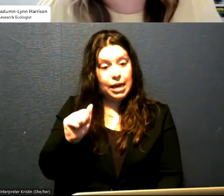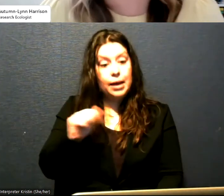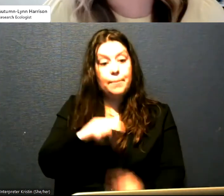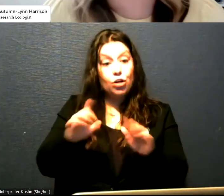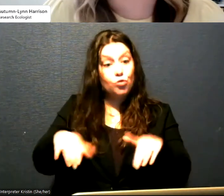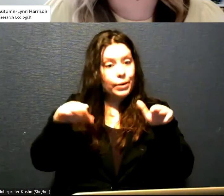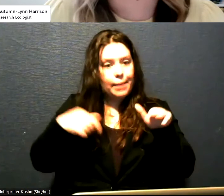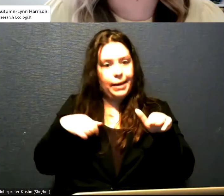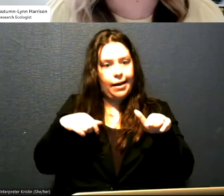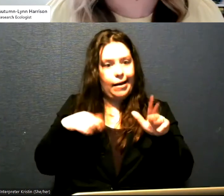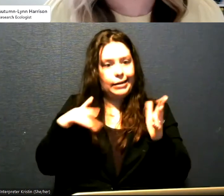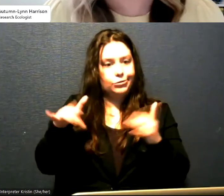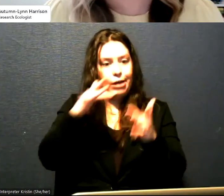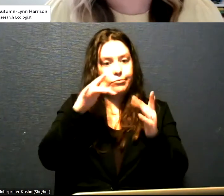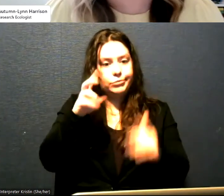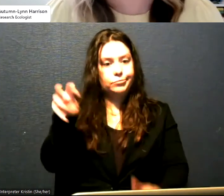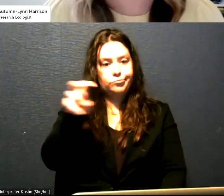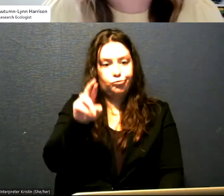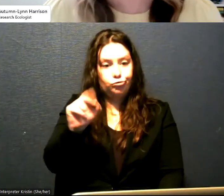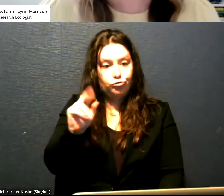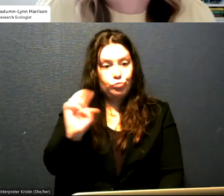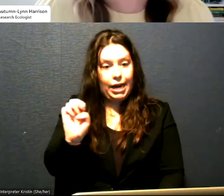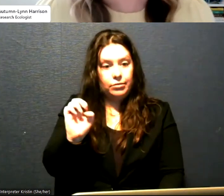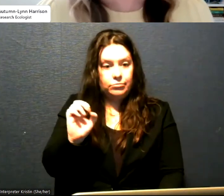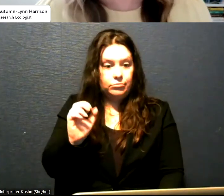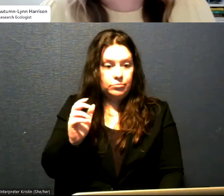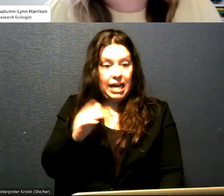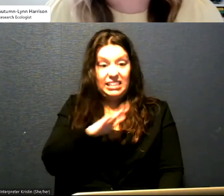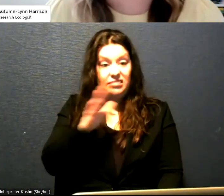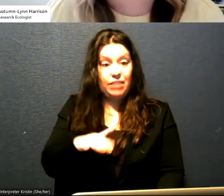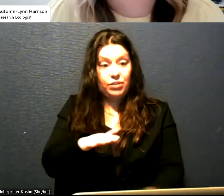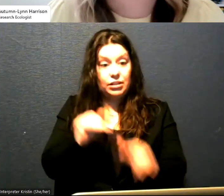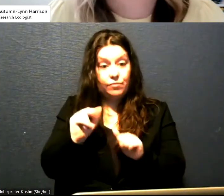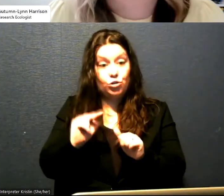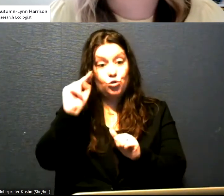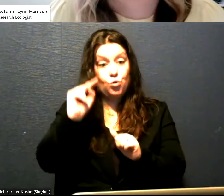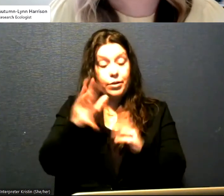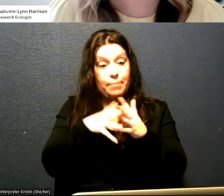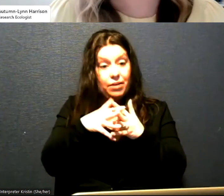I hadn't been out of the United States. Um, I hadn't been off North America until I was in my 20's, so this